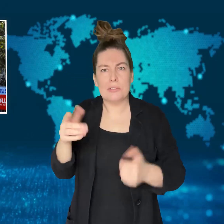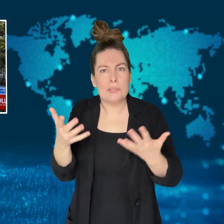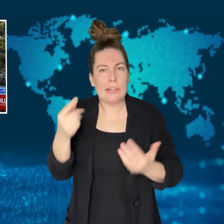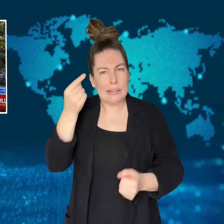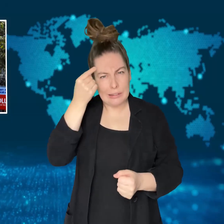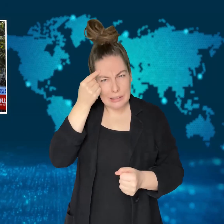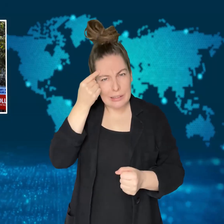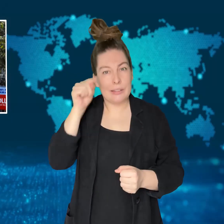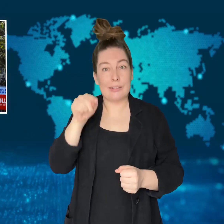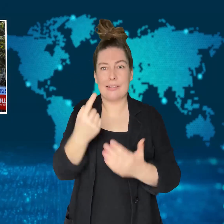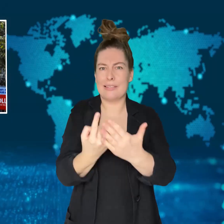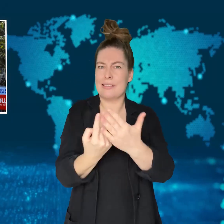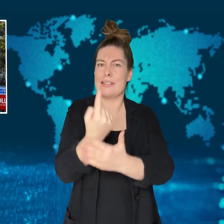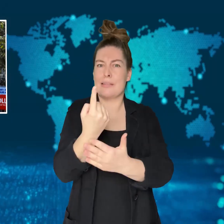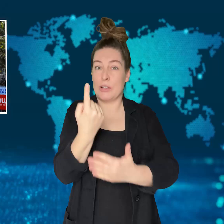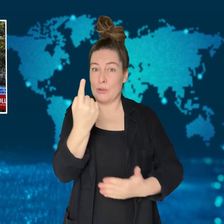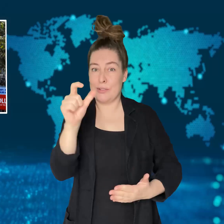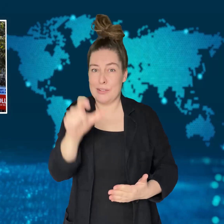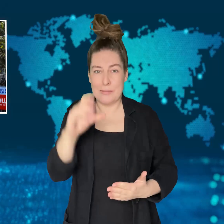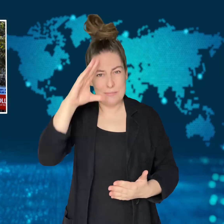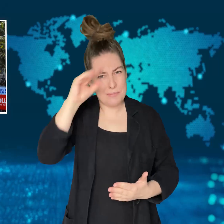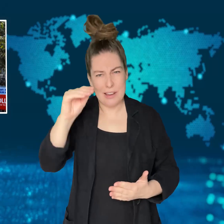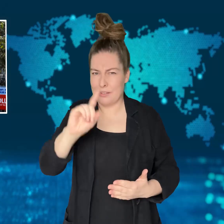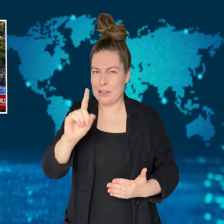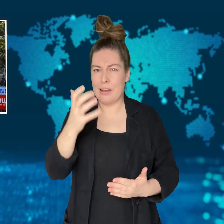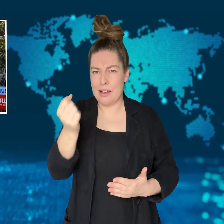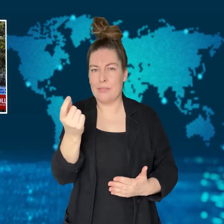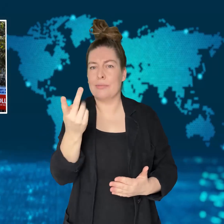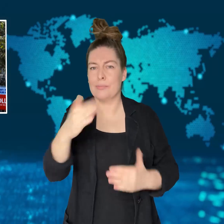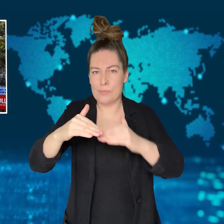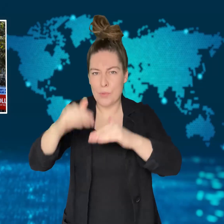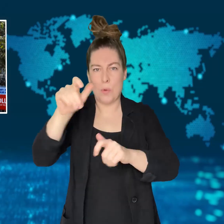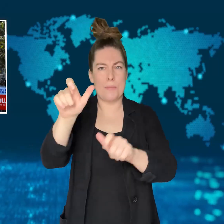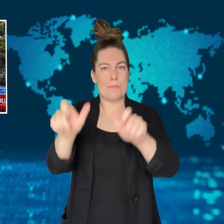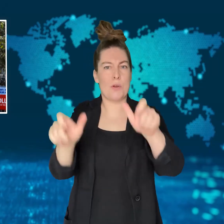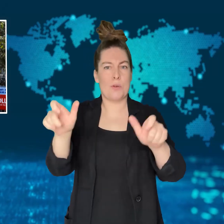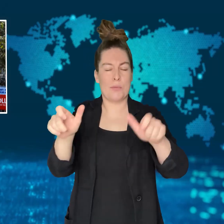They believe there may have been more people involved in the crime.